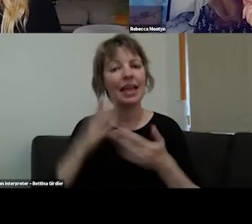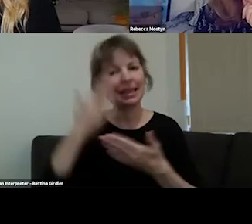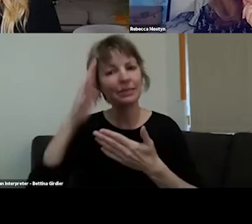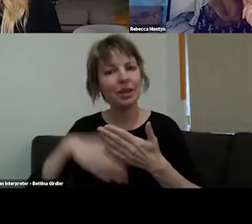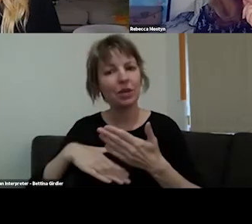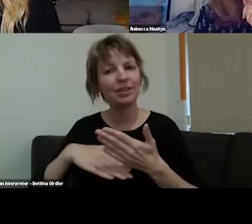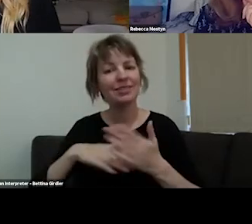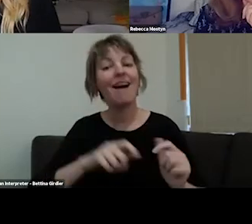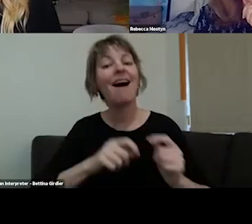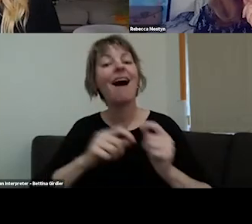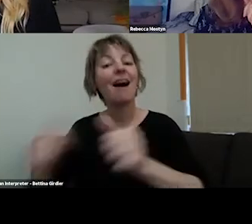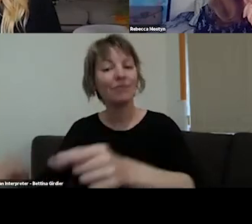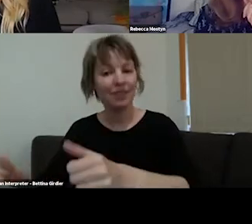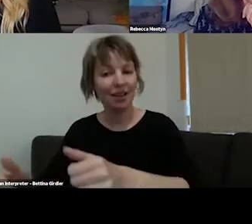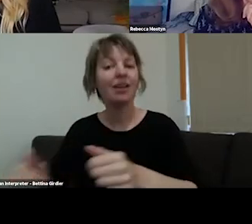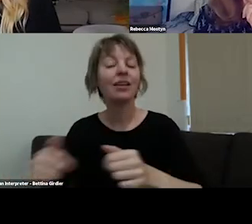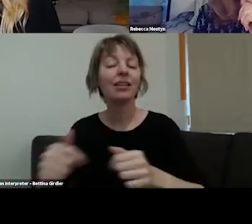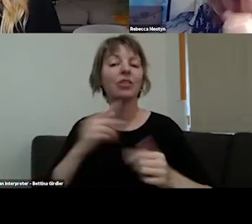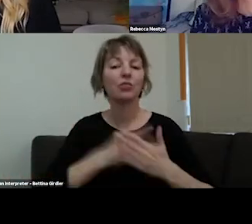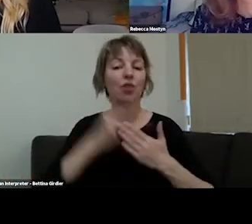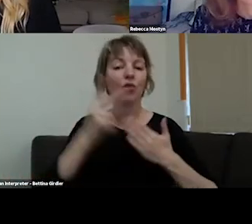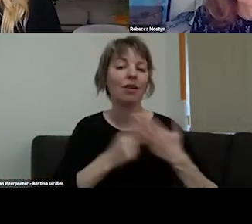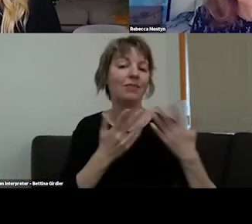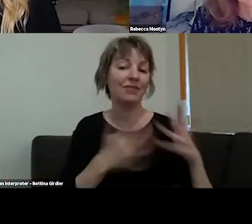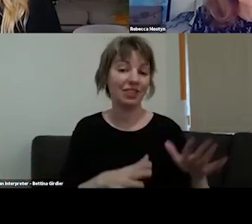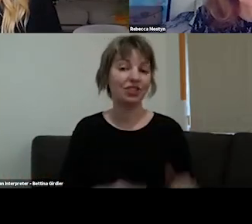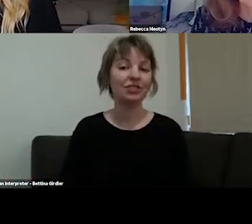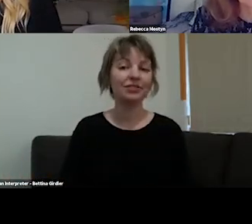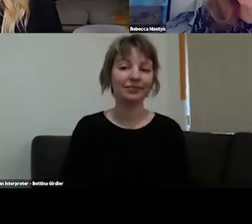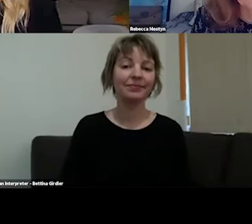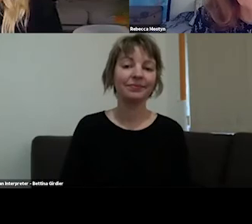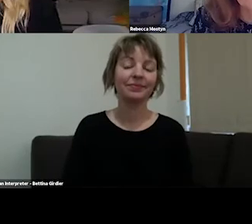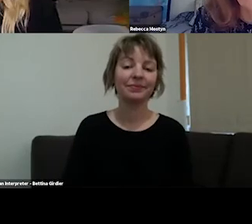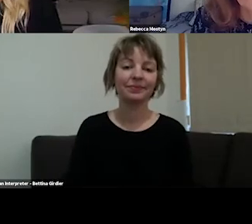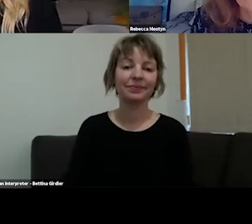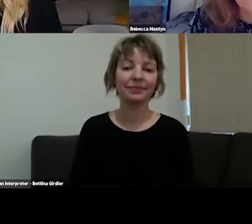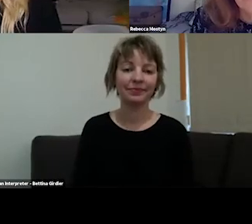in the program. Thanks, Ian.